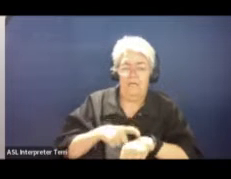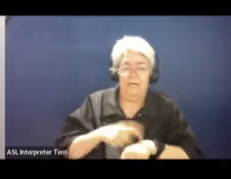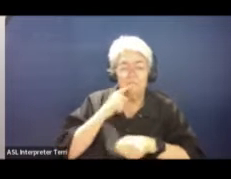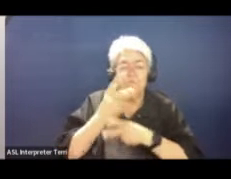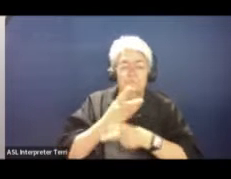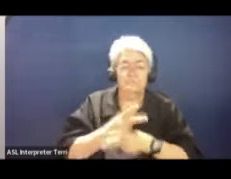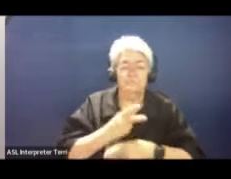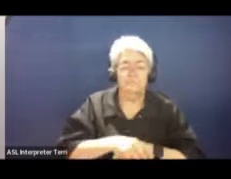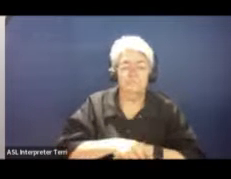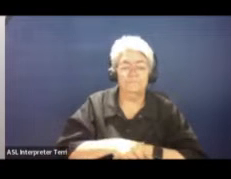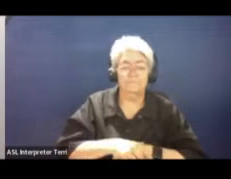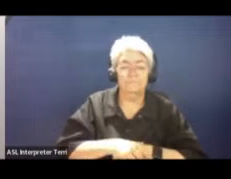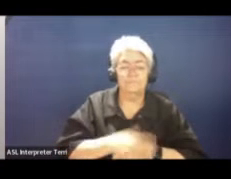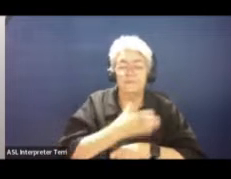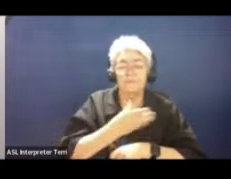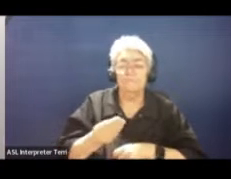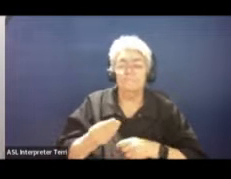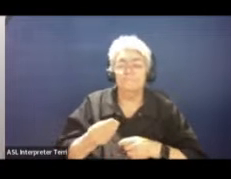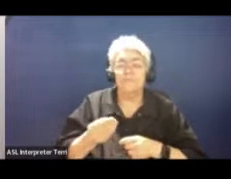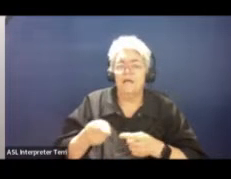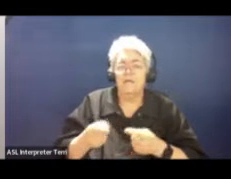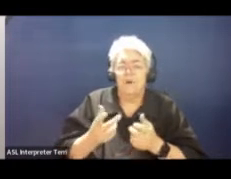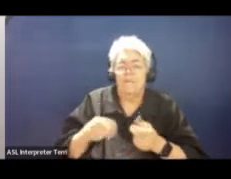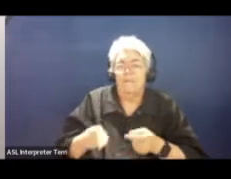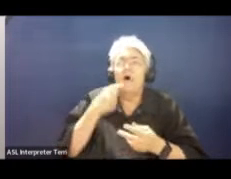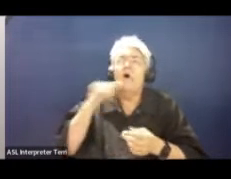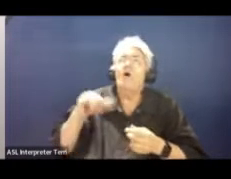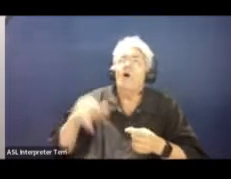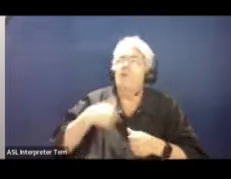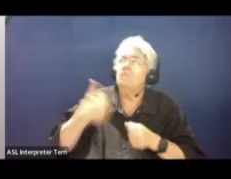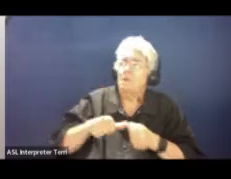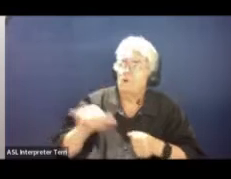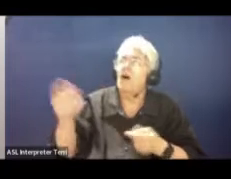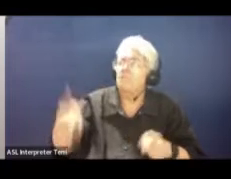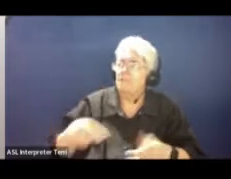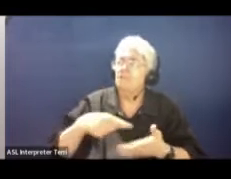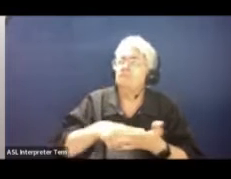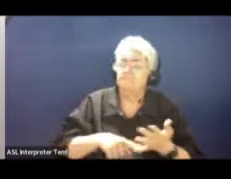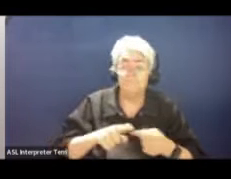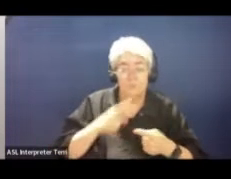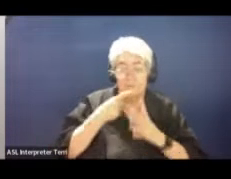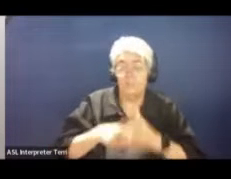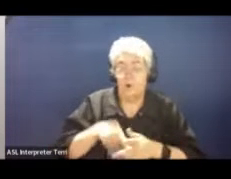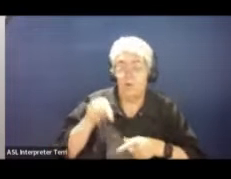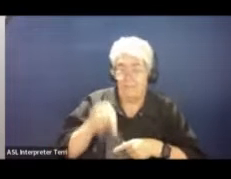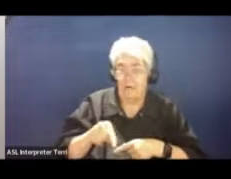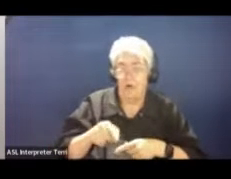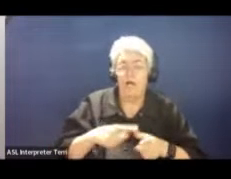this didn't happen to me. So I start there, and I often have to remind people throughout the